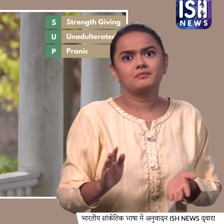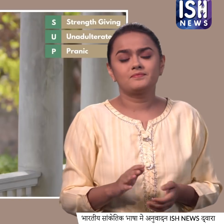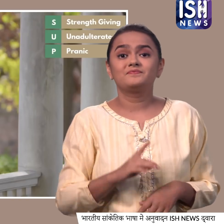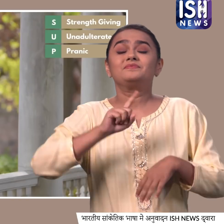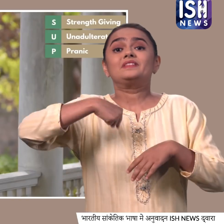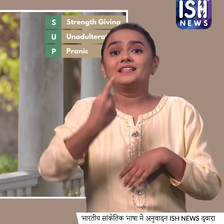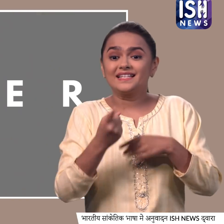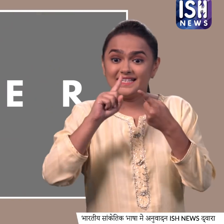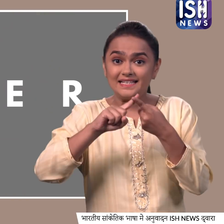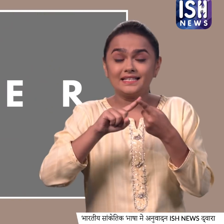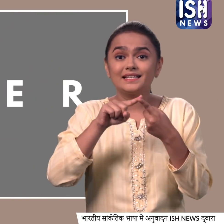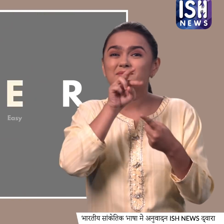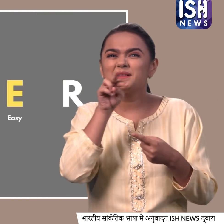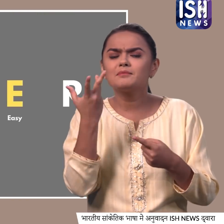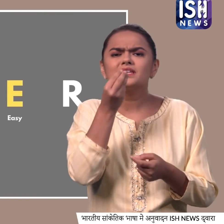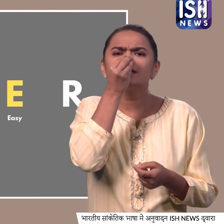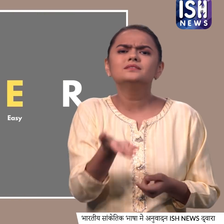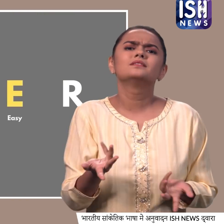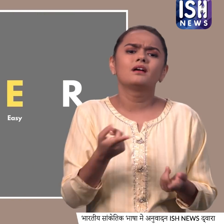Next benefit - E for easy